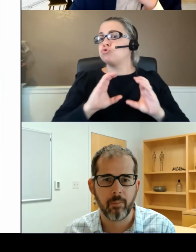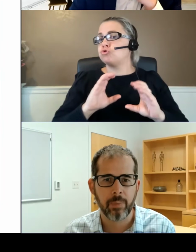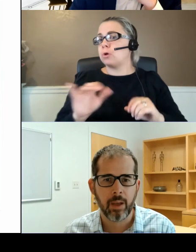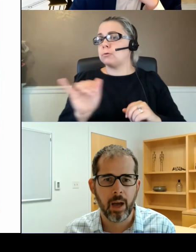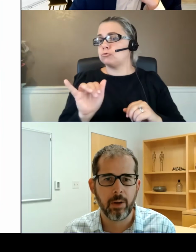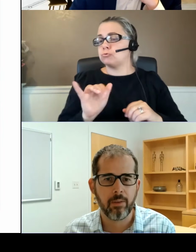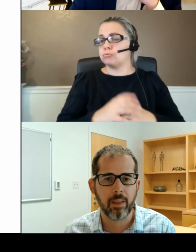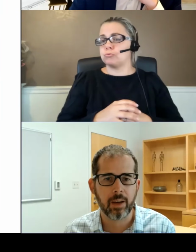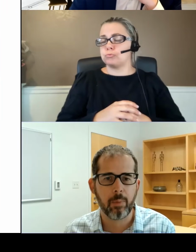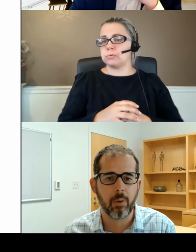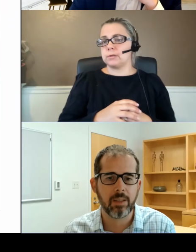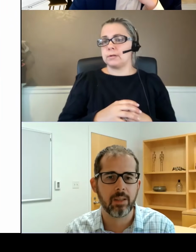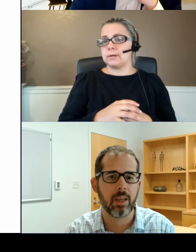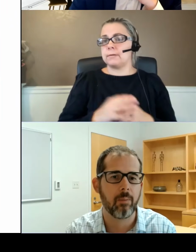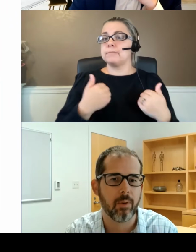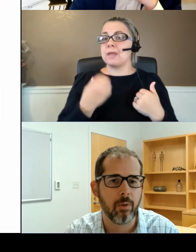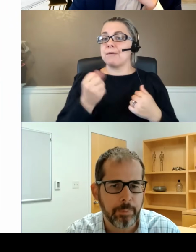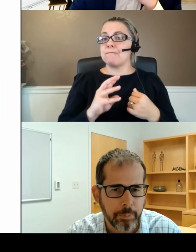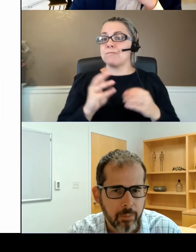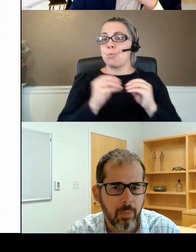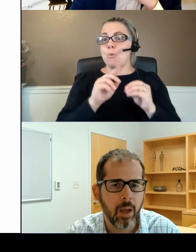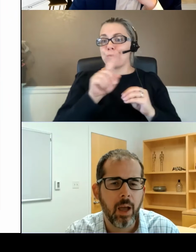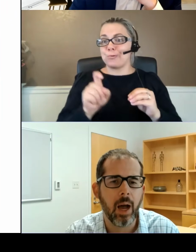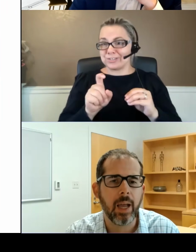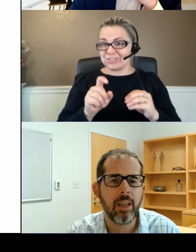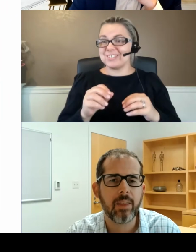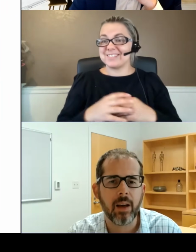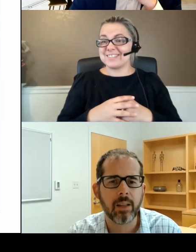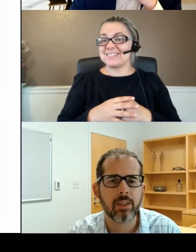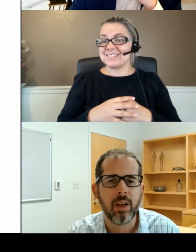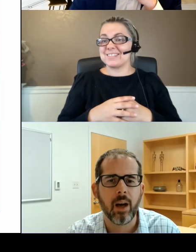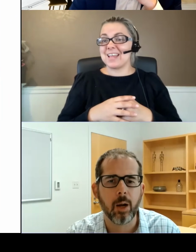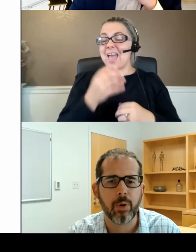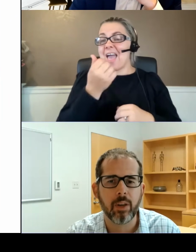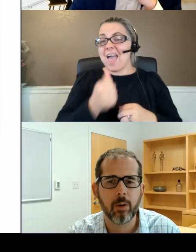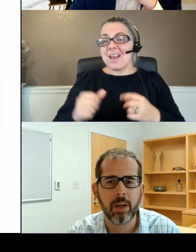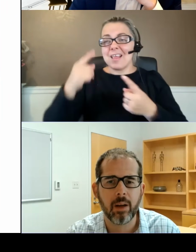you need. We do have another couple questions that came through. Any thoughts on procurement